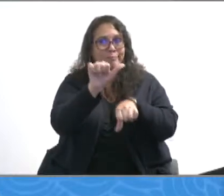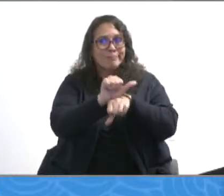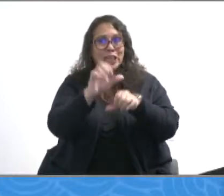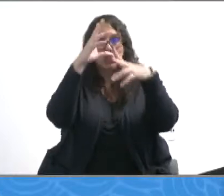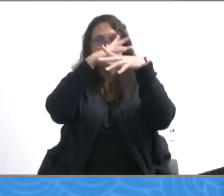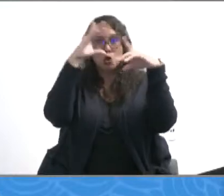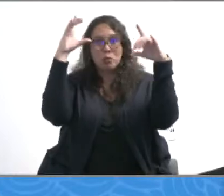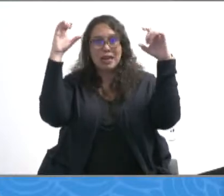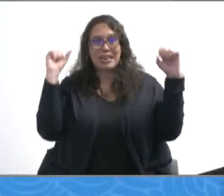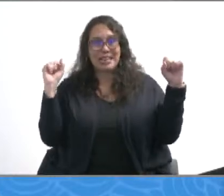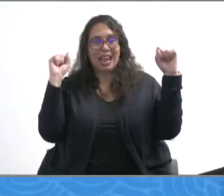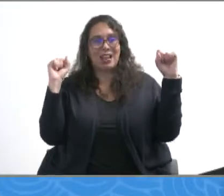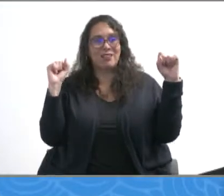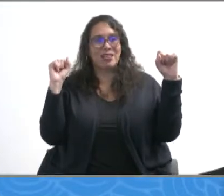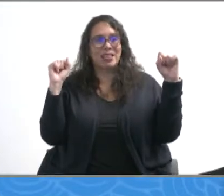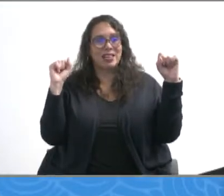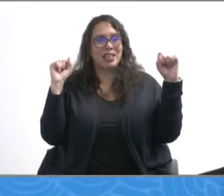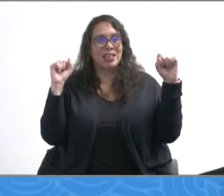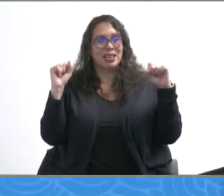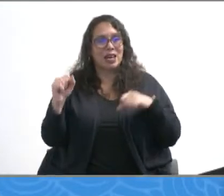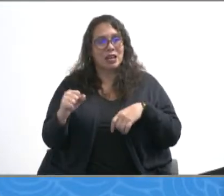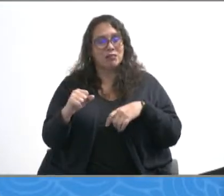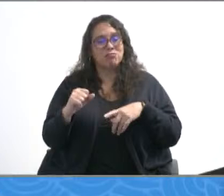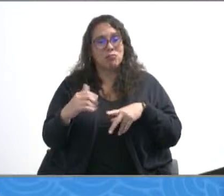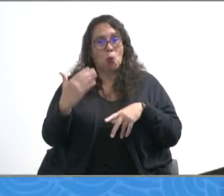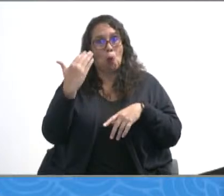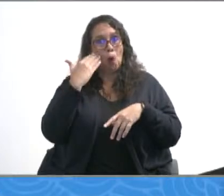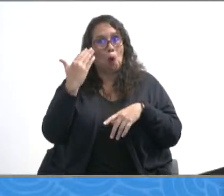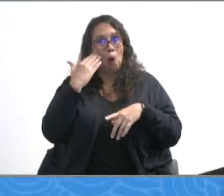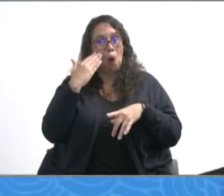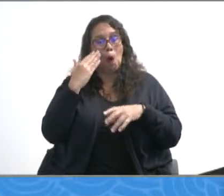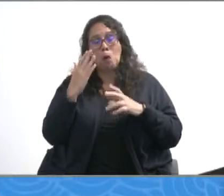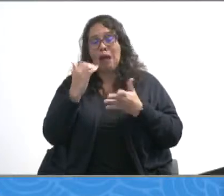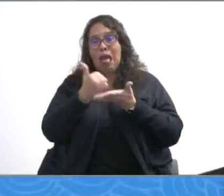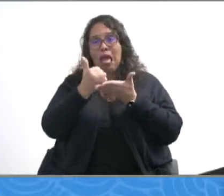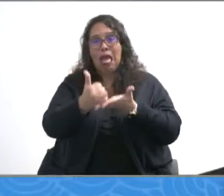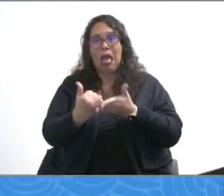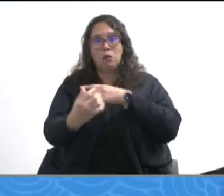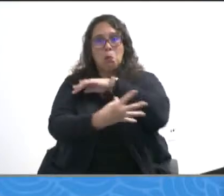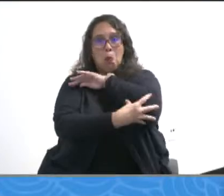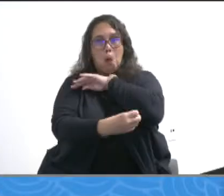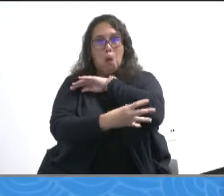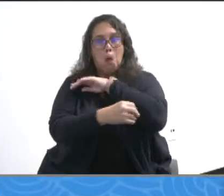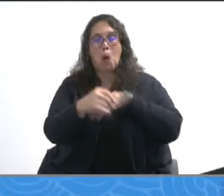of a home that was well-known to help destitute women and children.